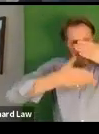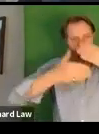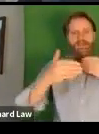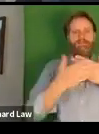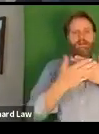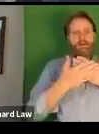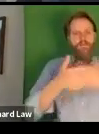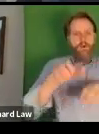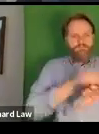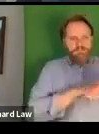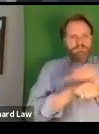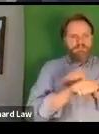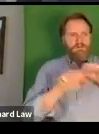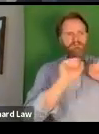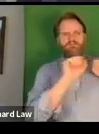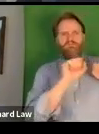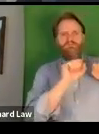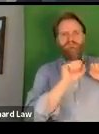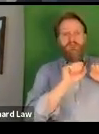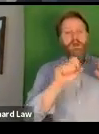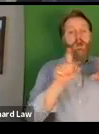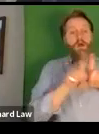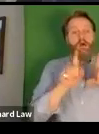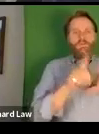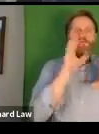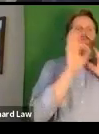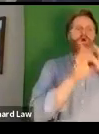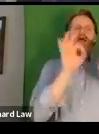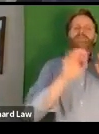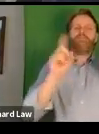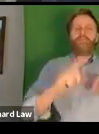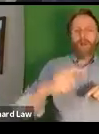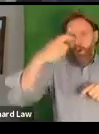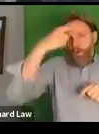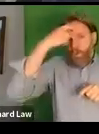loads of asking for air temperature checks as well I mean I think in the Home Office